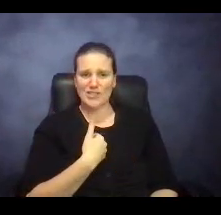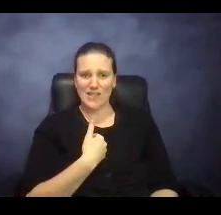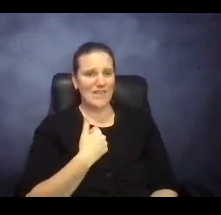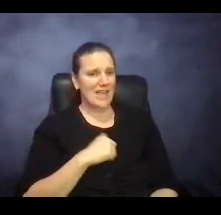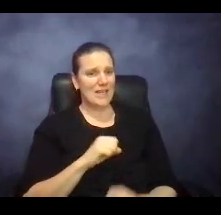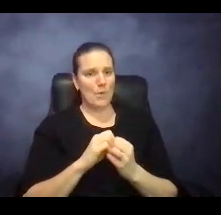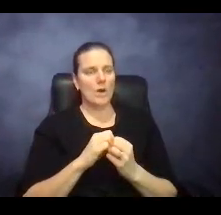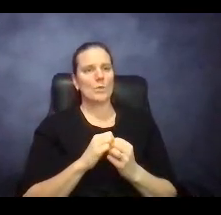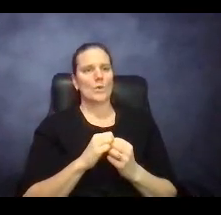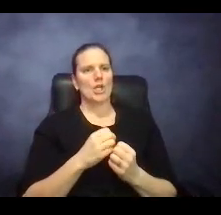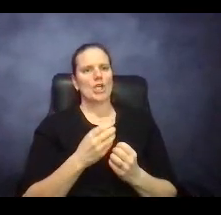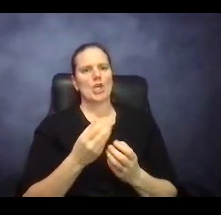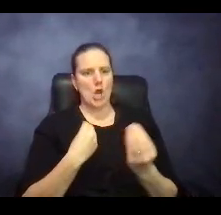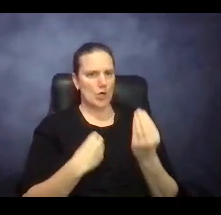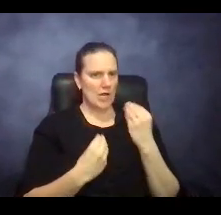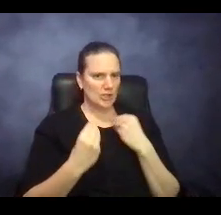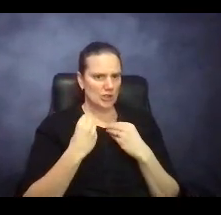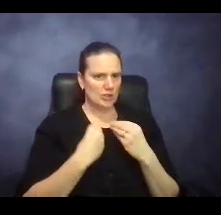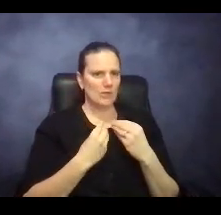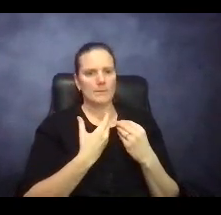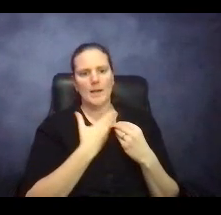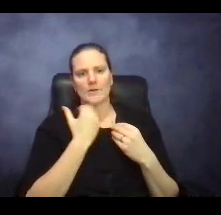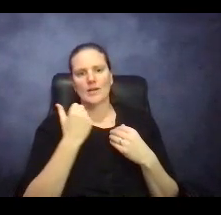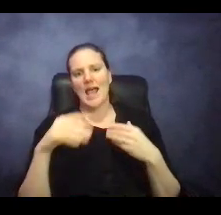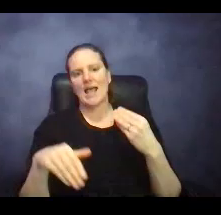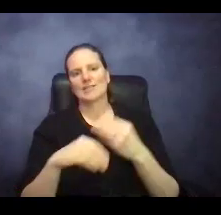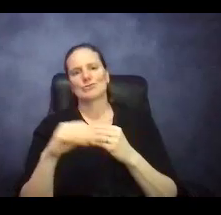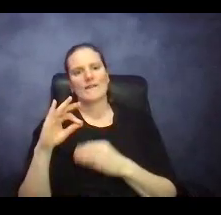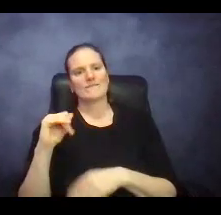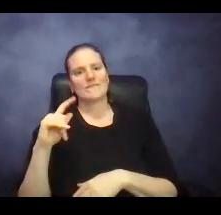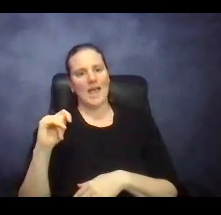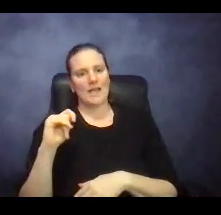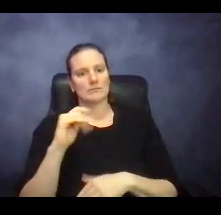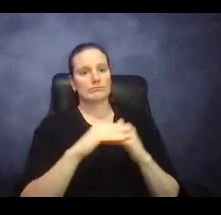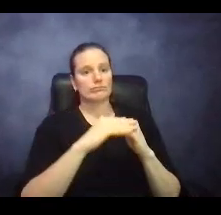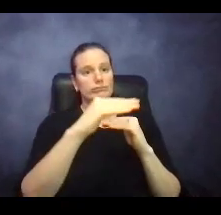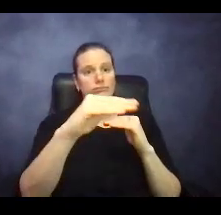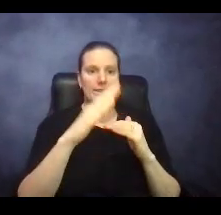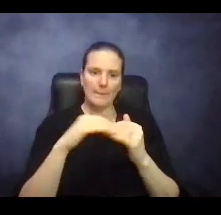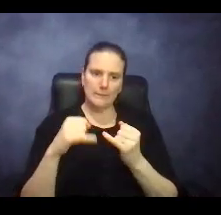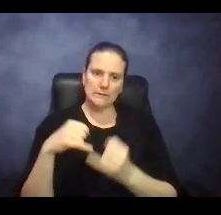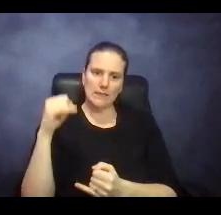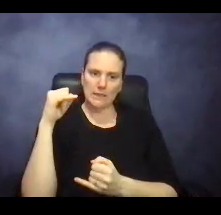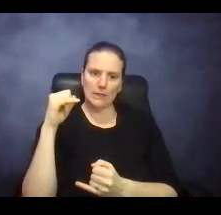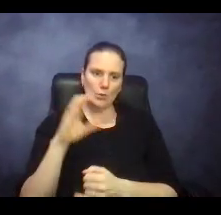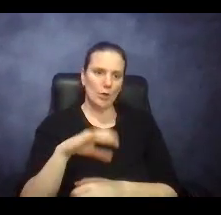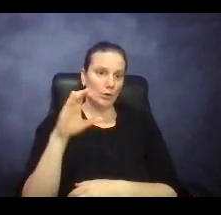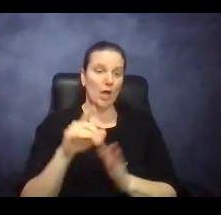Better to have a, you know, some extra fat on your body and a stable blood sugar than to be skinny and have your cortisol bouncing all over the place.